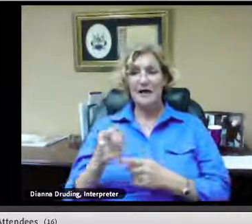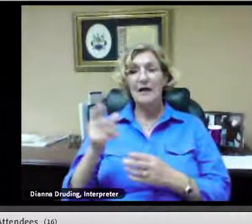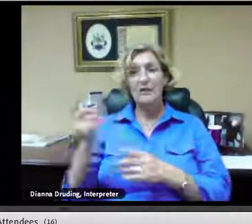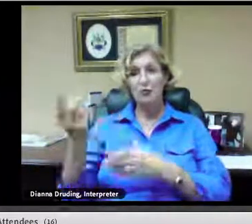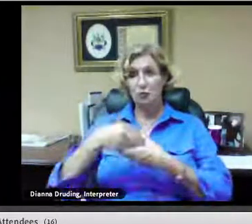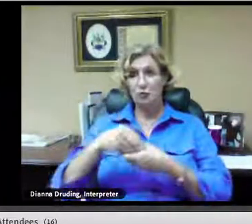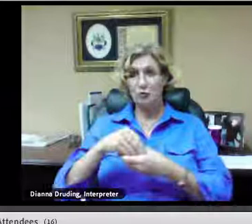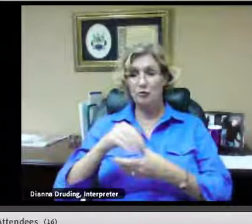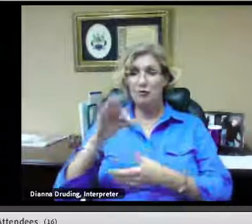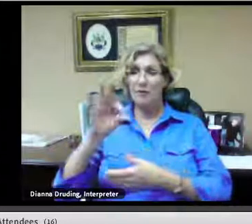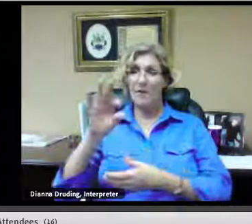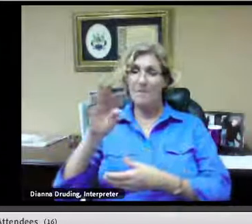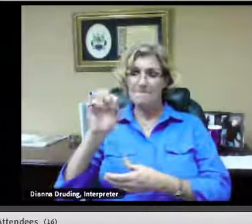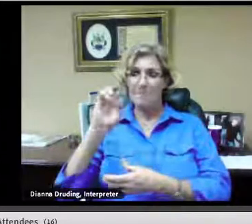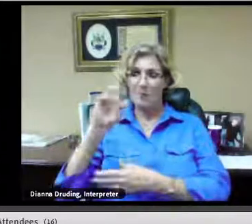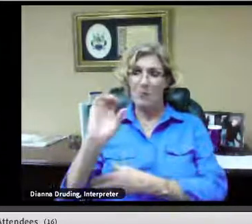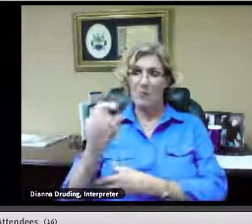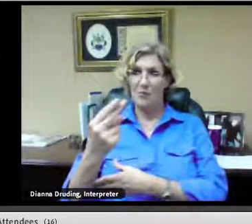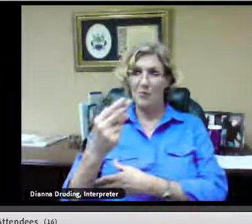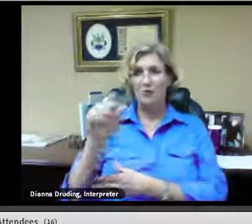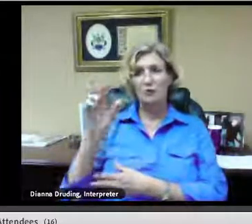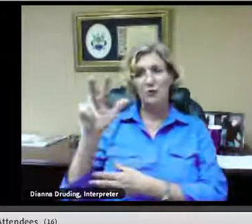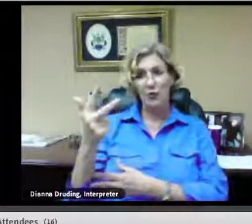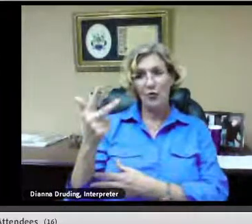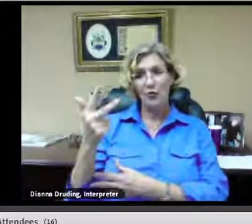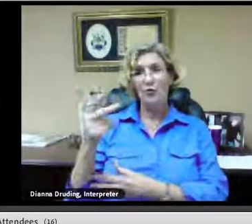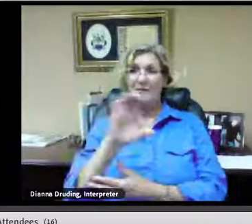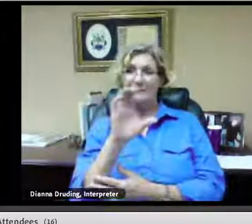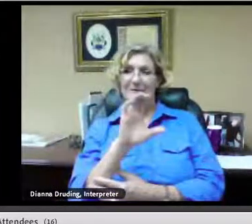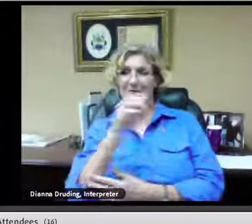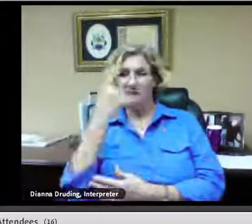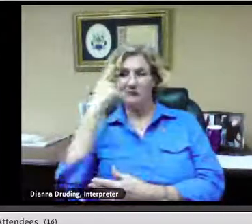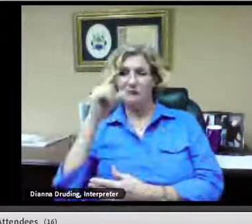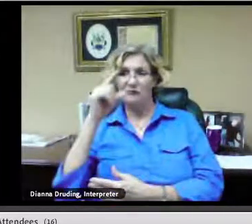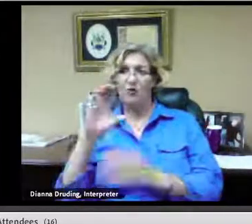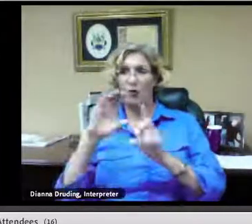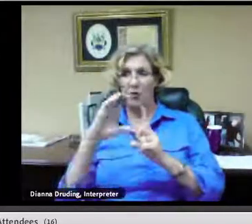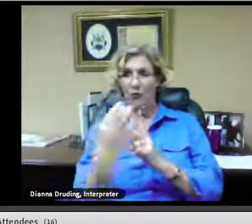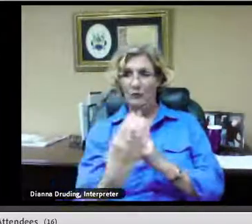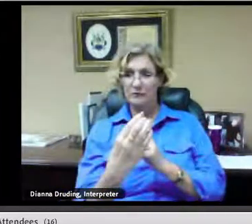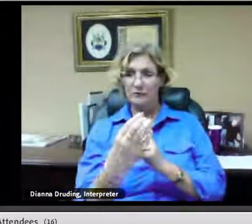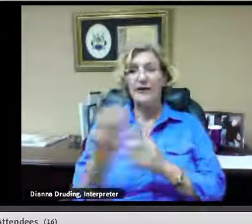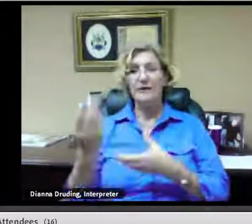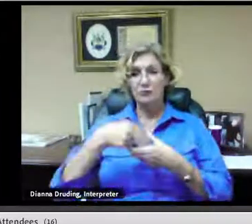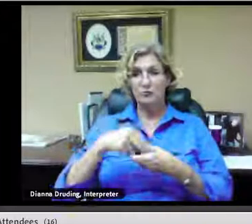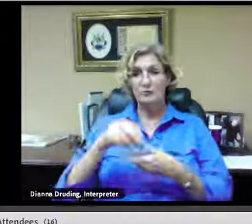and on Thursday, February 23rd, for Launching an Idea from Concept to Crowdfunding: Bringing Your Projects to Life.